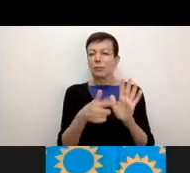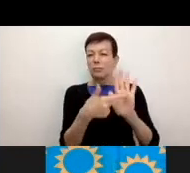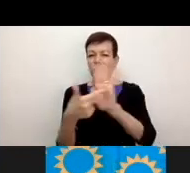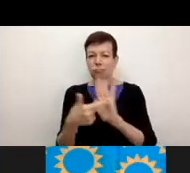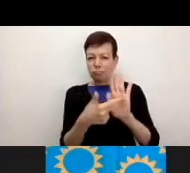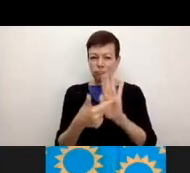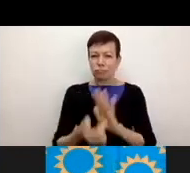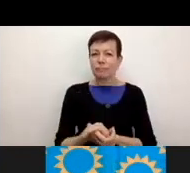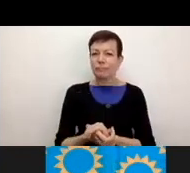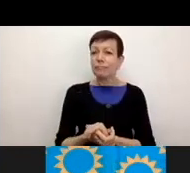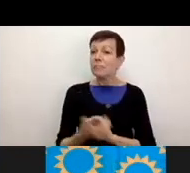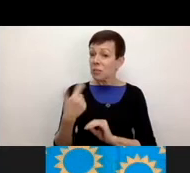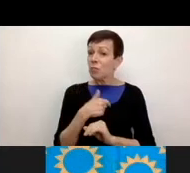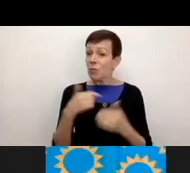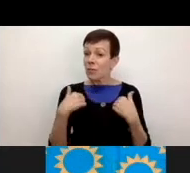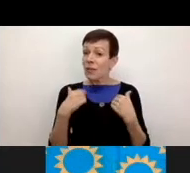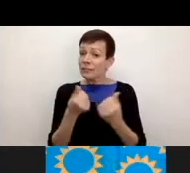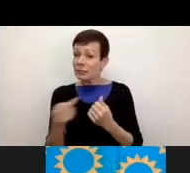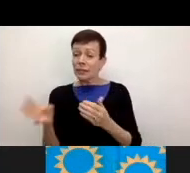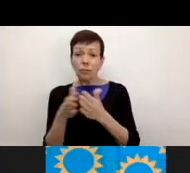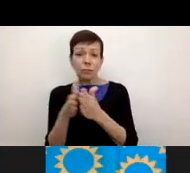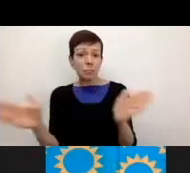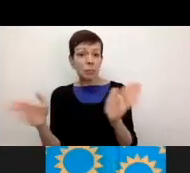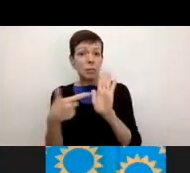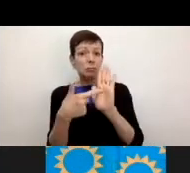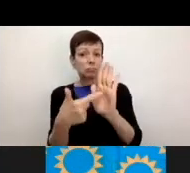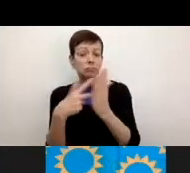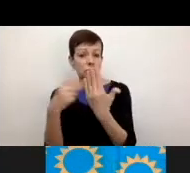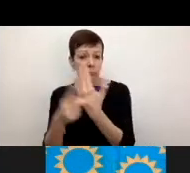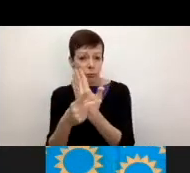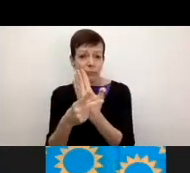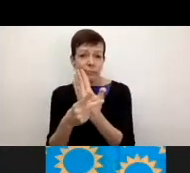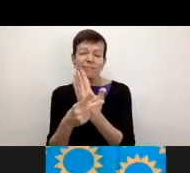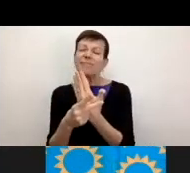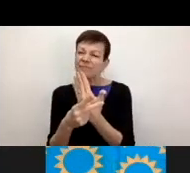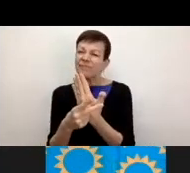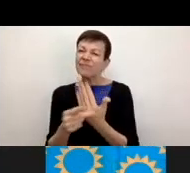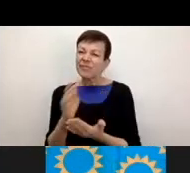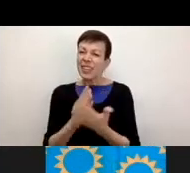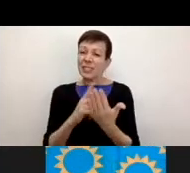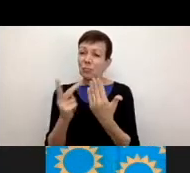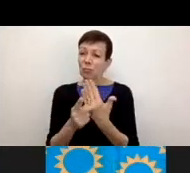Some of our public programs were curtailed or postponed because of restrictions in place